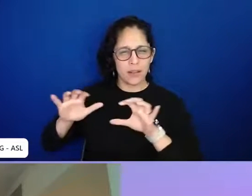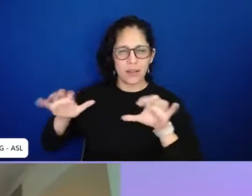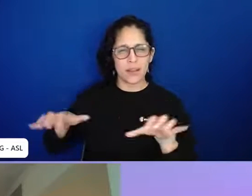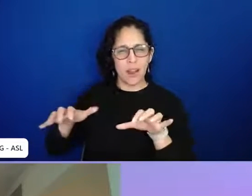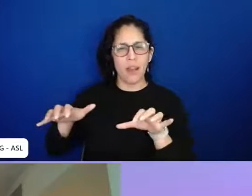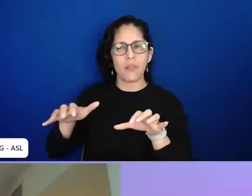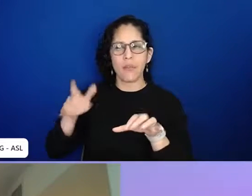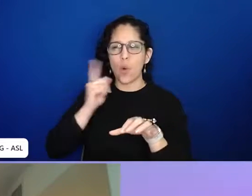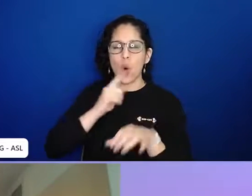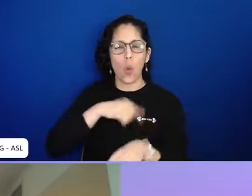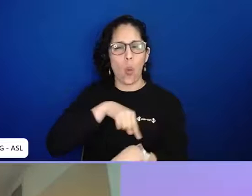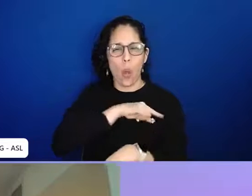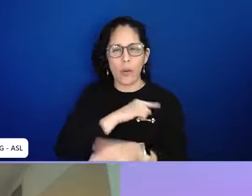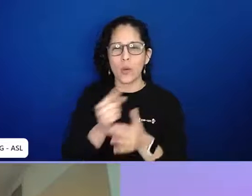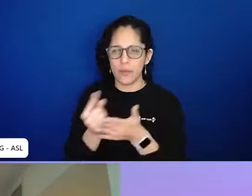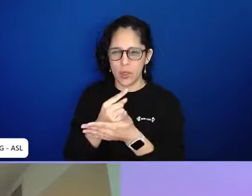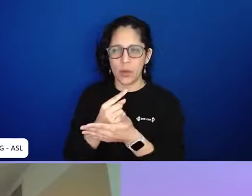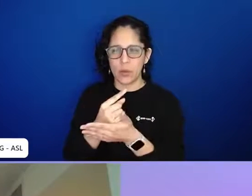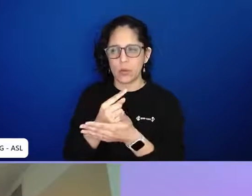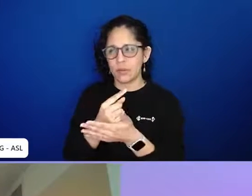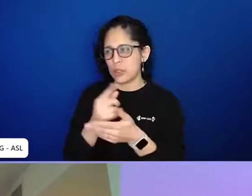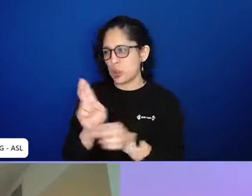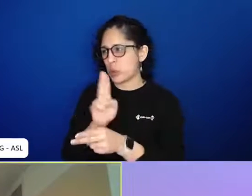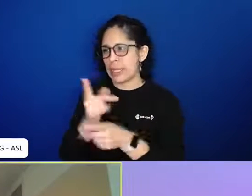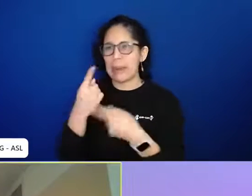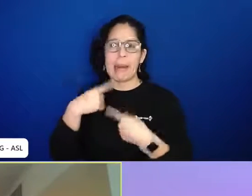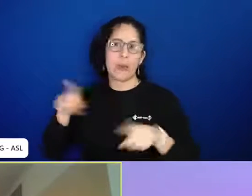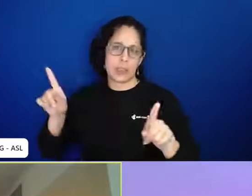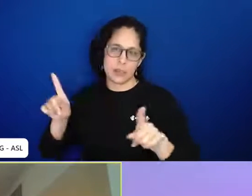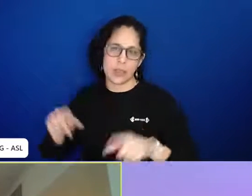we can build. So that's a example of a micro curricular